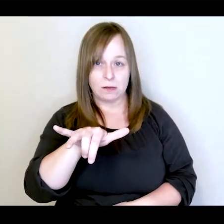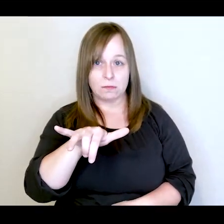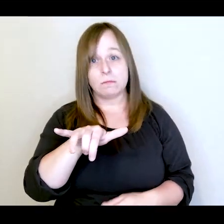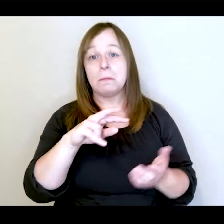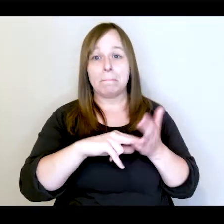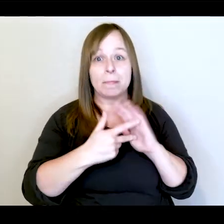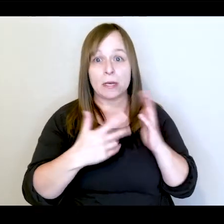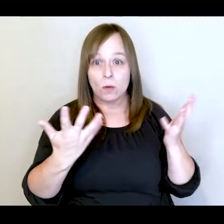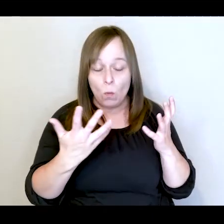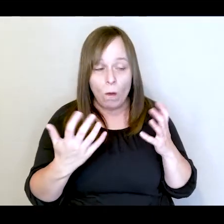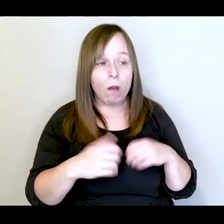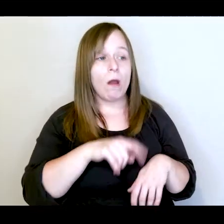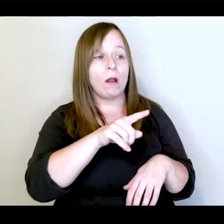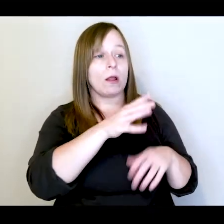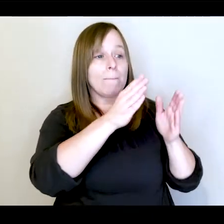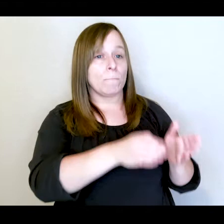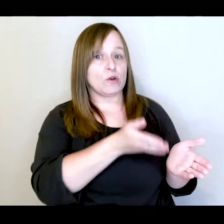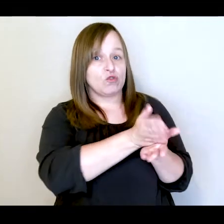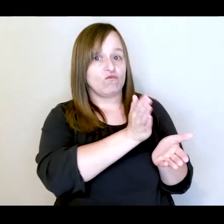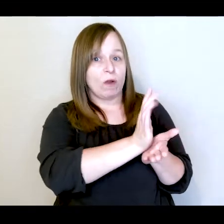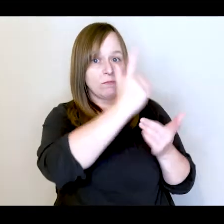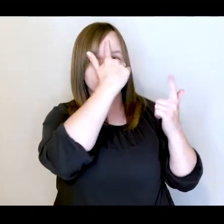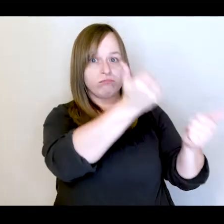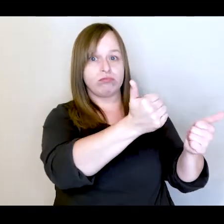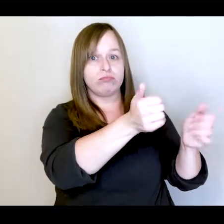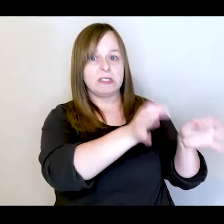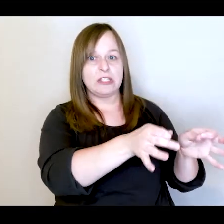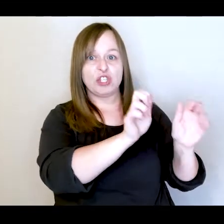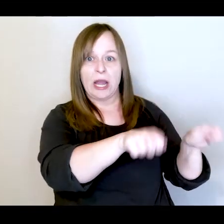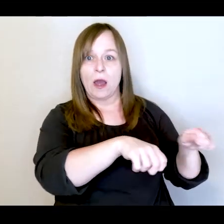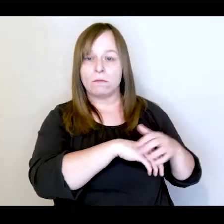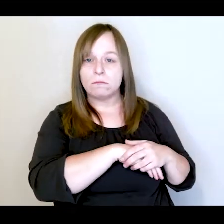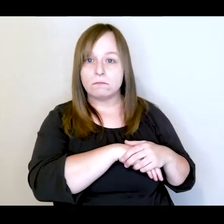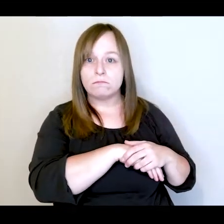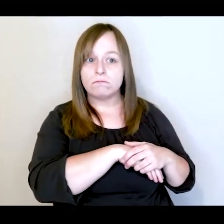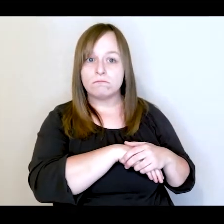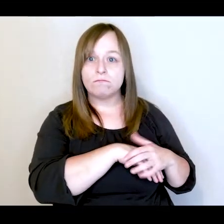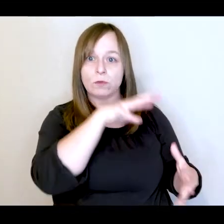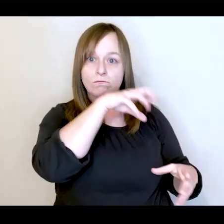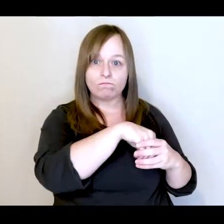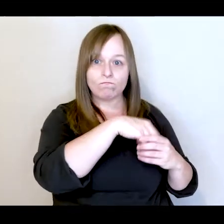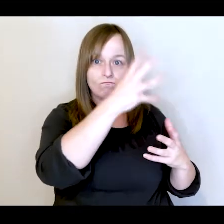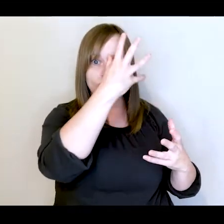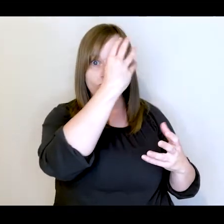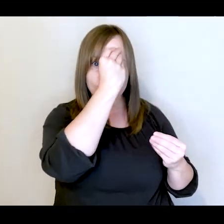been talking about that the patient's rights to make decisions, to be informed